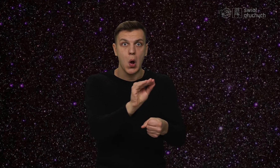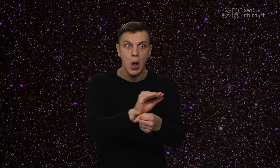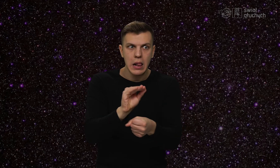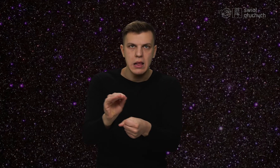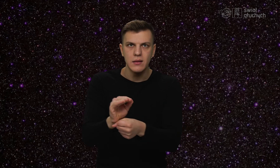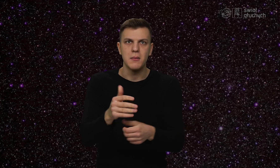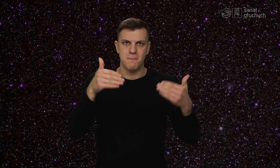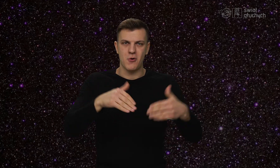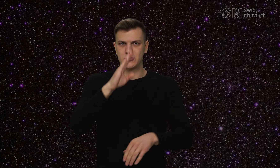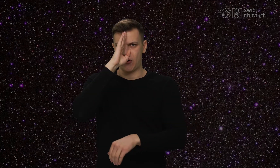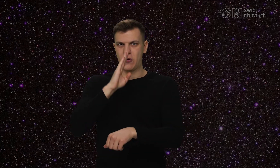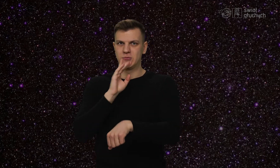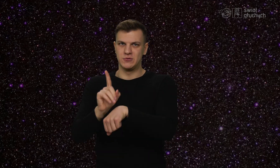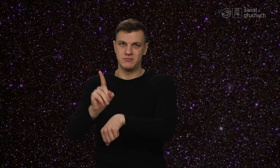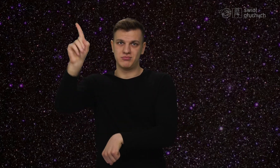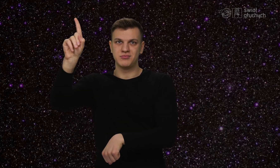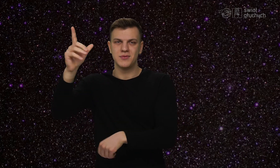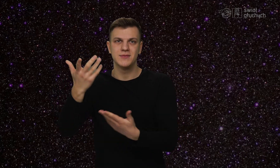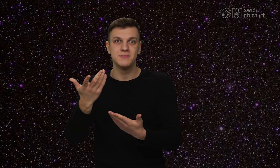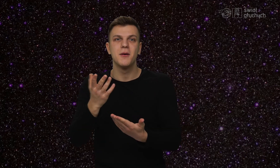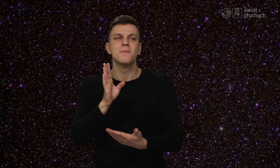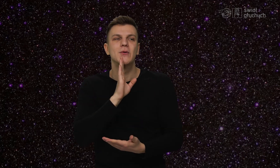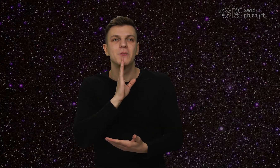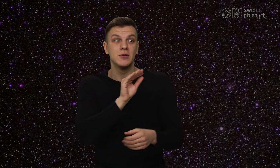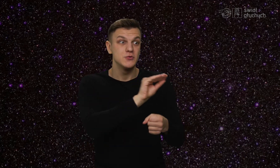difficult training that allows him to go into space.